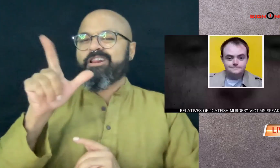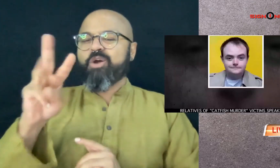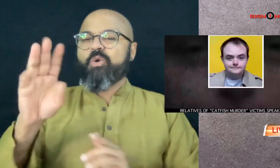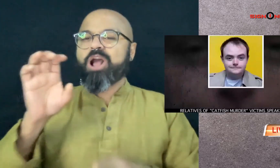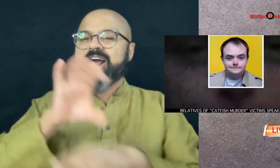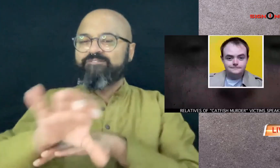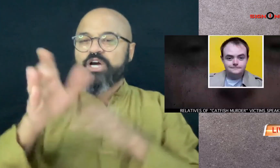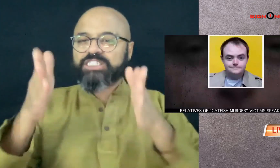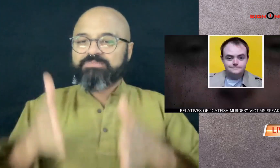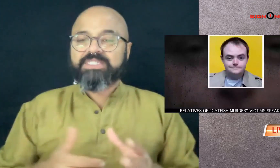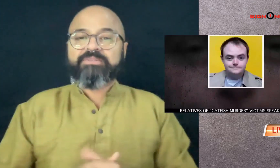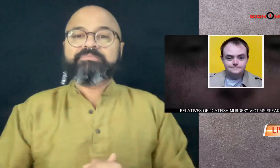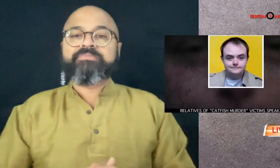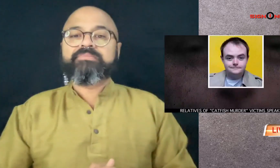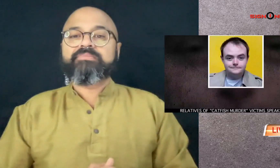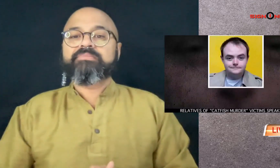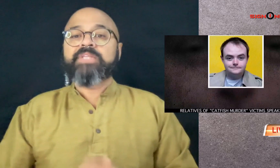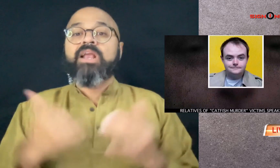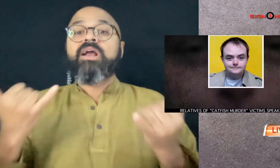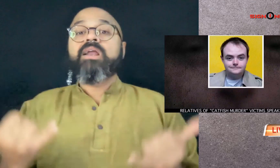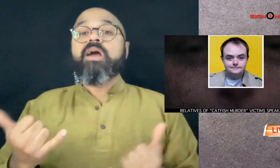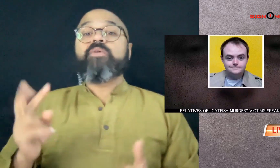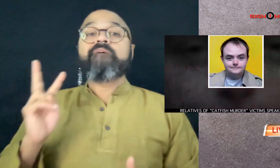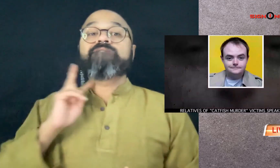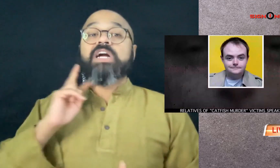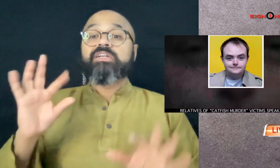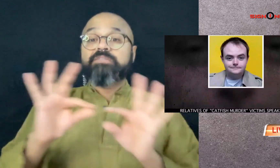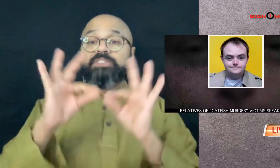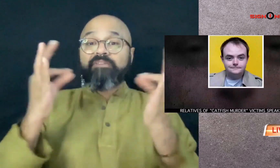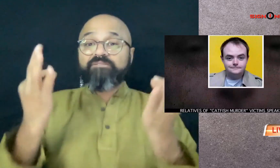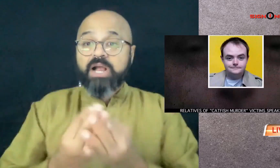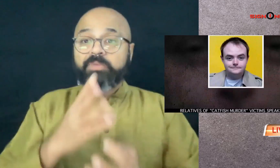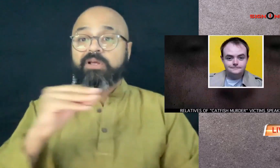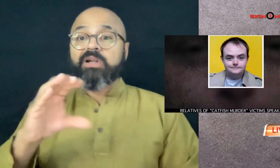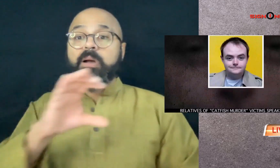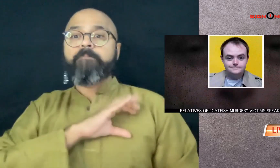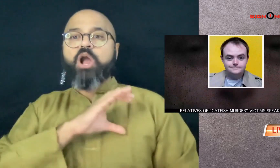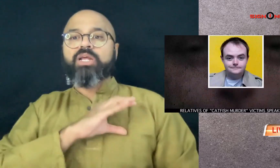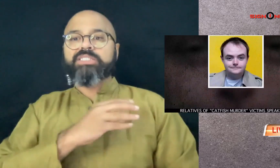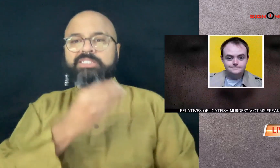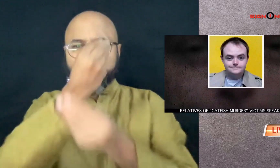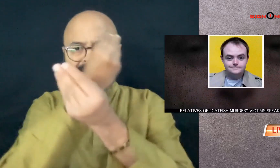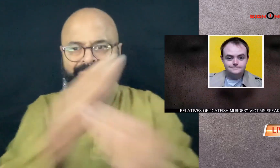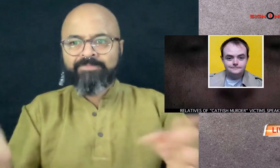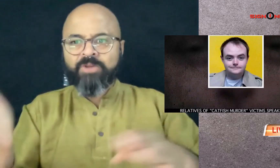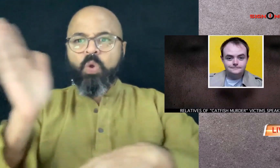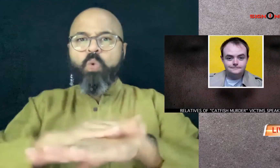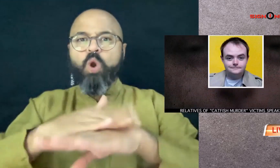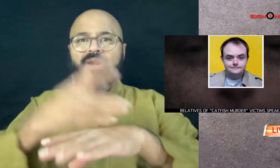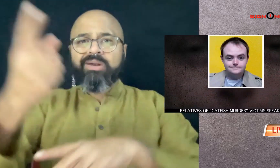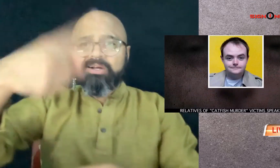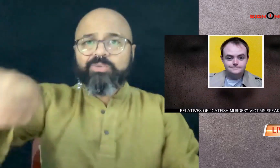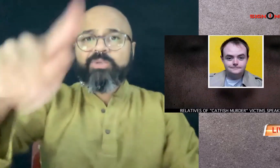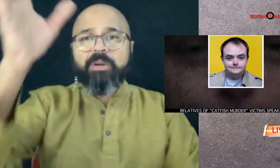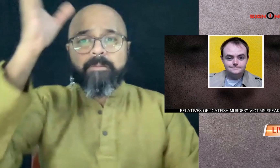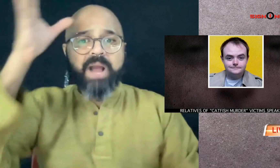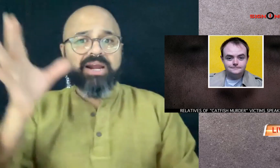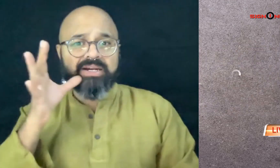and killed by law enforcement now the victim's family and police are issuing this warning